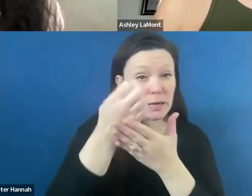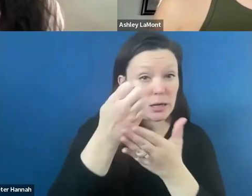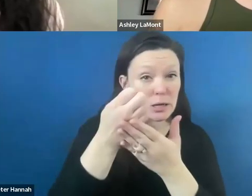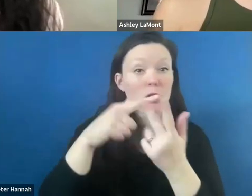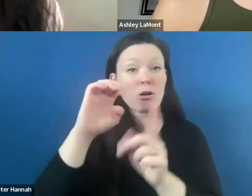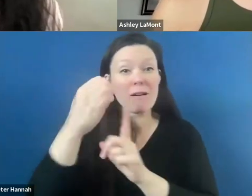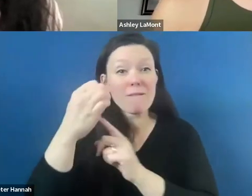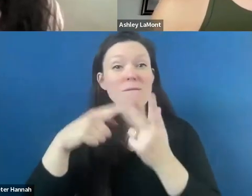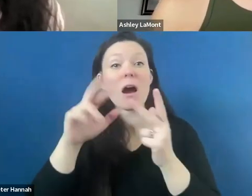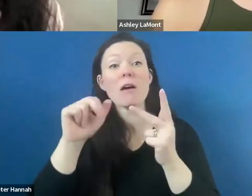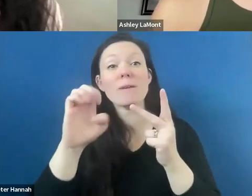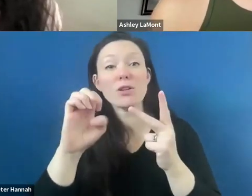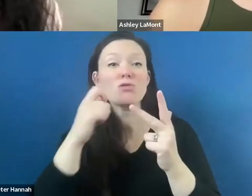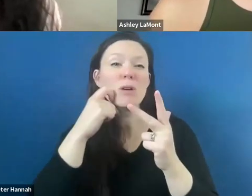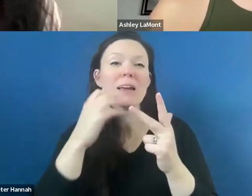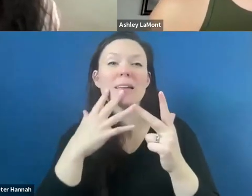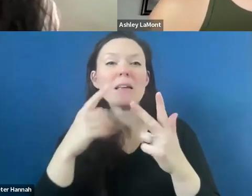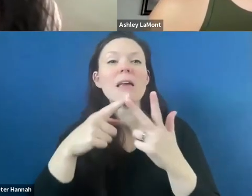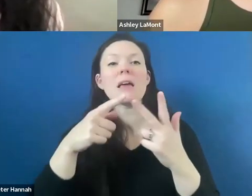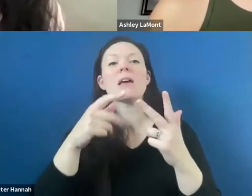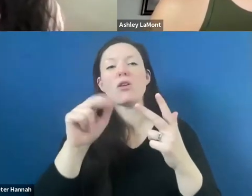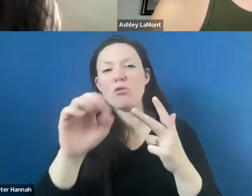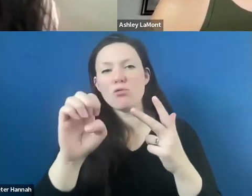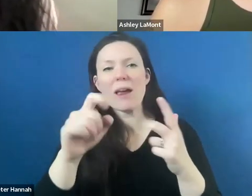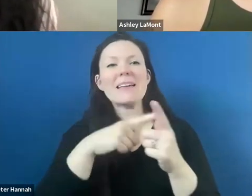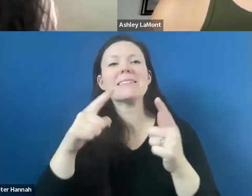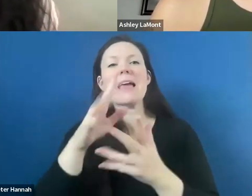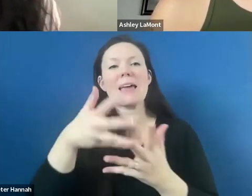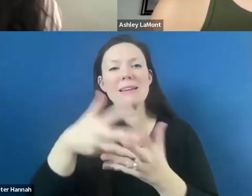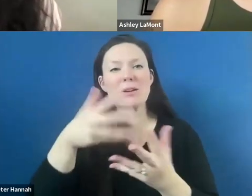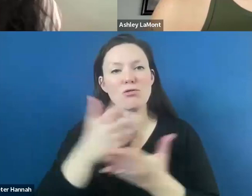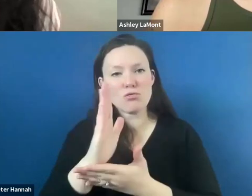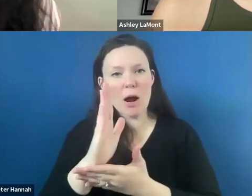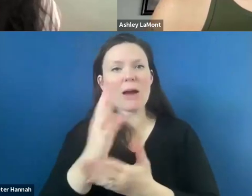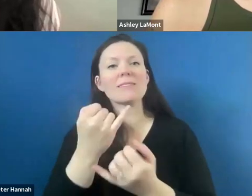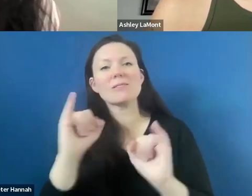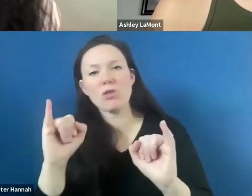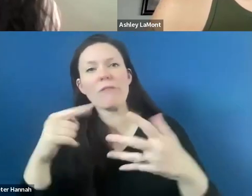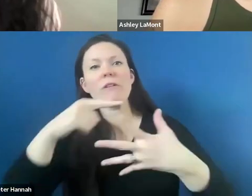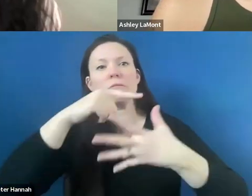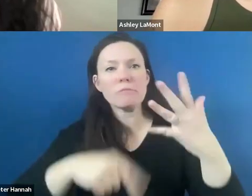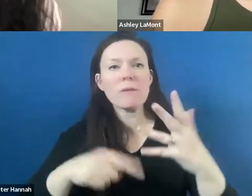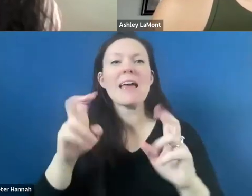and race, with a keen interest in indigenous rights and sovereignty and following the money trail, which we'll hear more about.